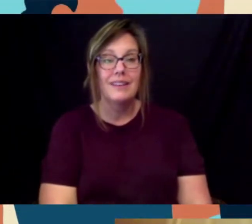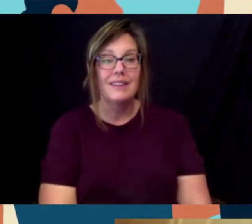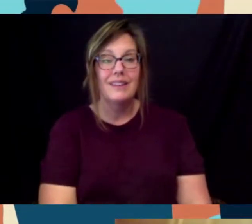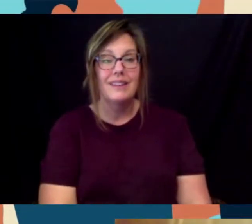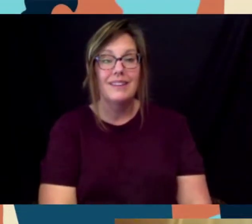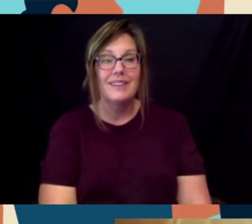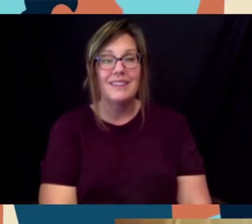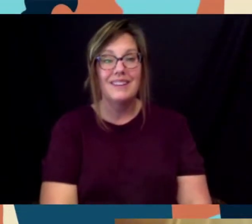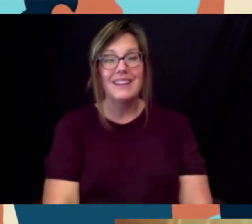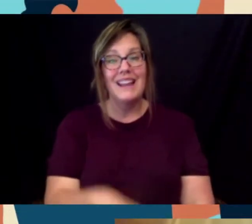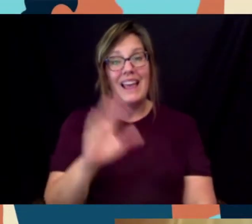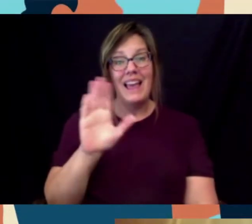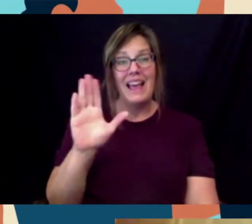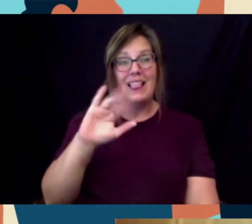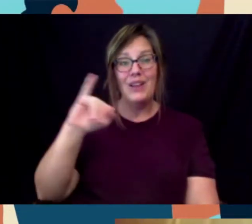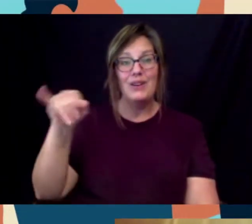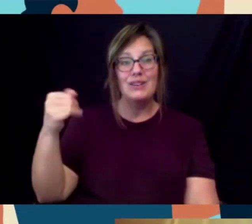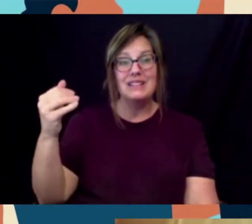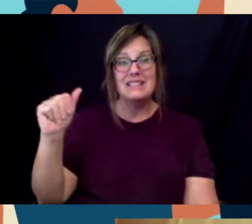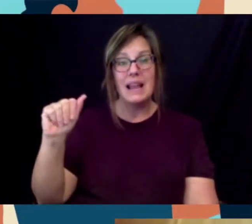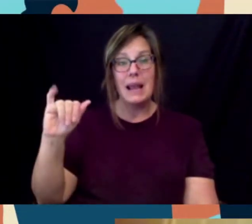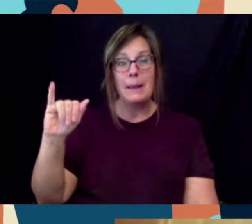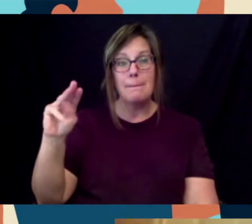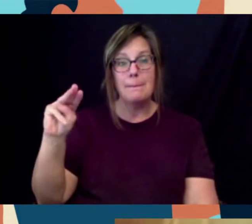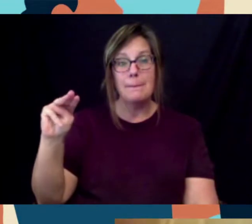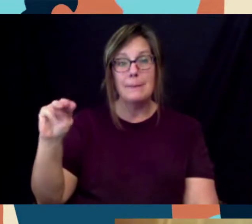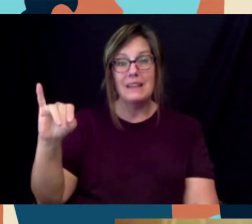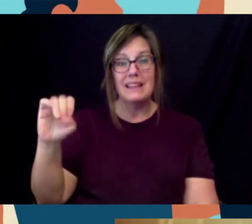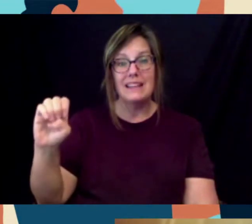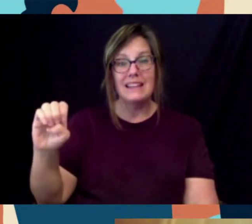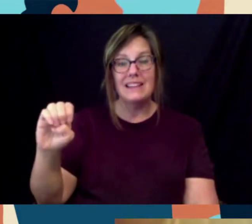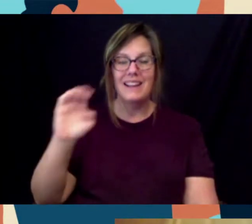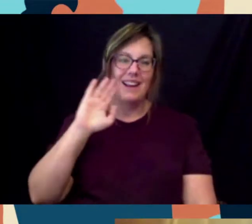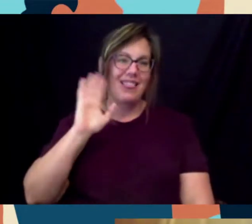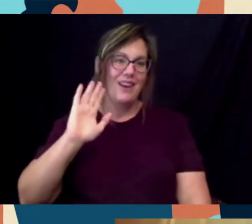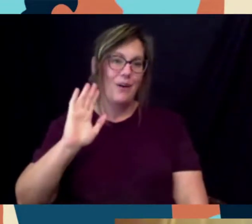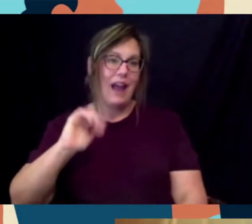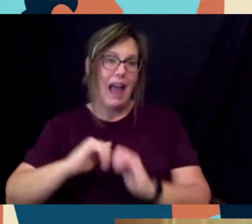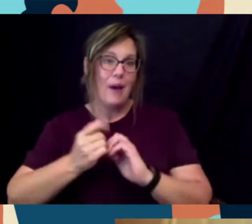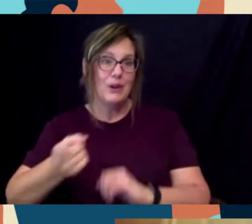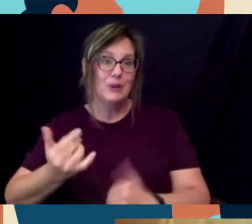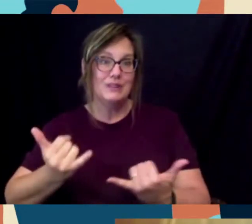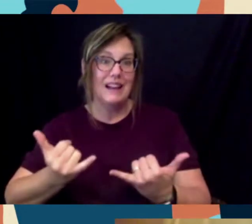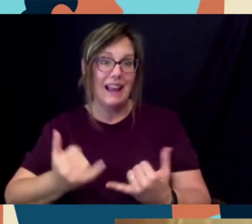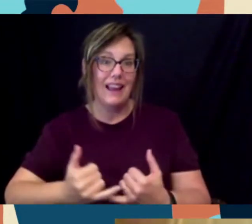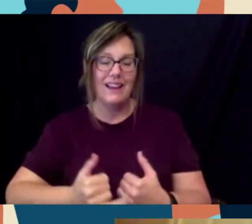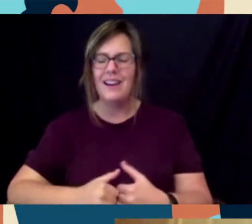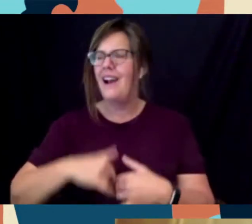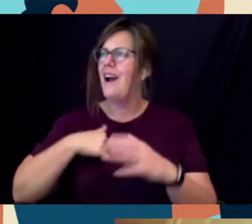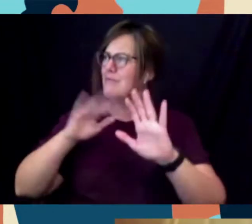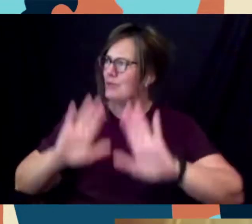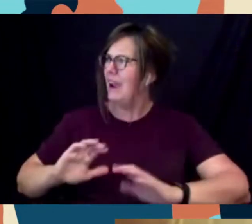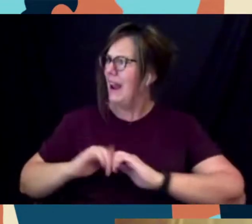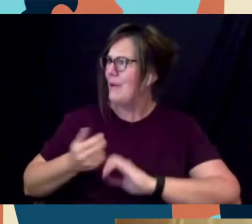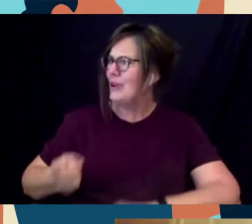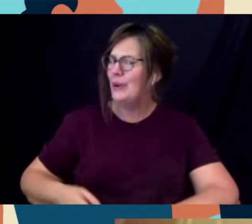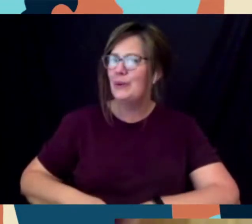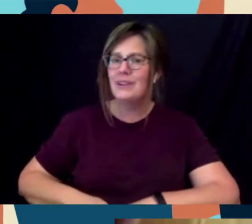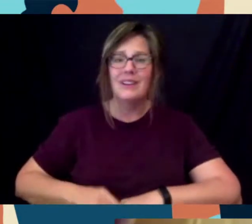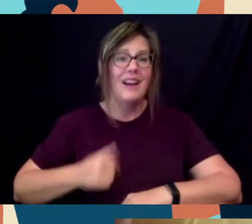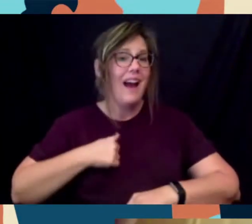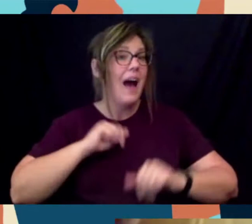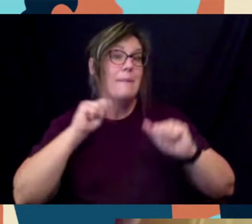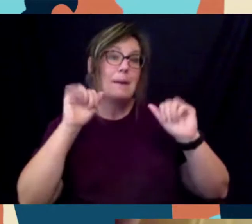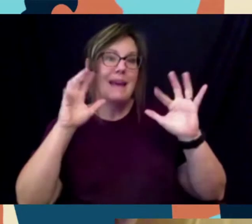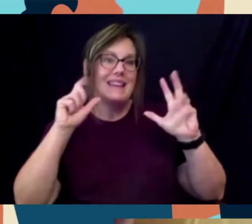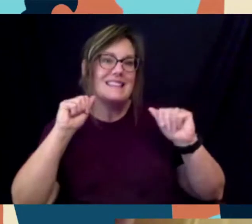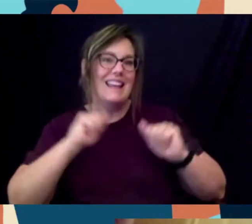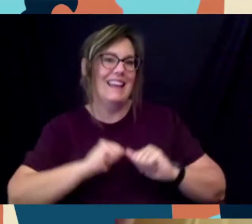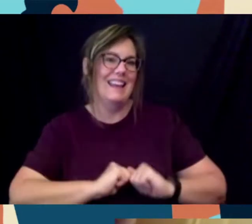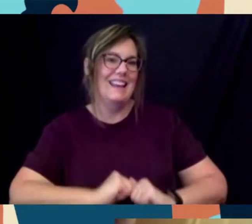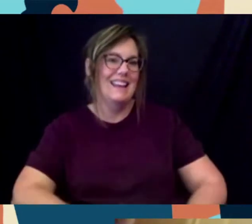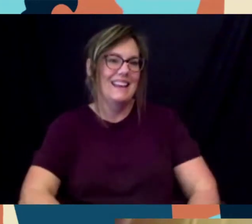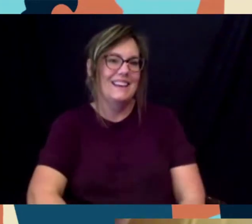hello jamie hello how are you doing today i'm doing great how are you i'm amazing um let's just